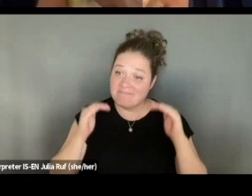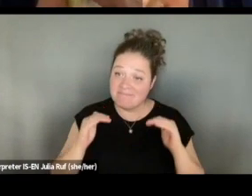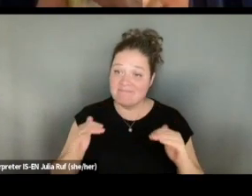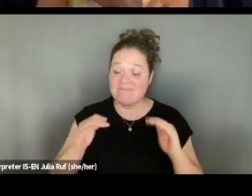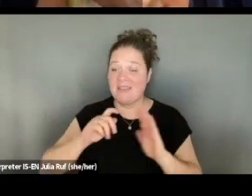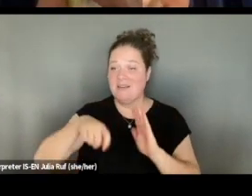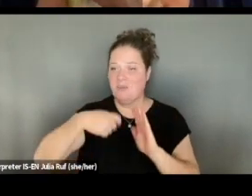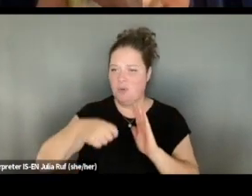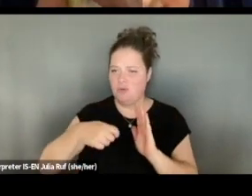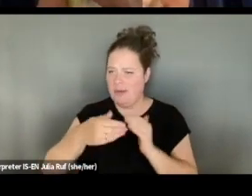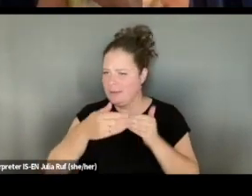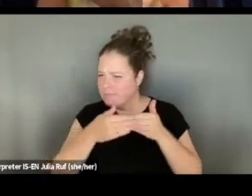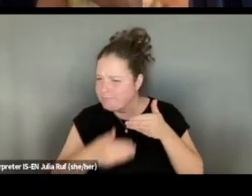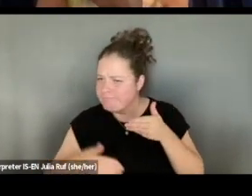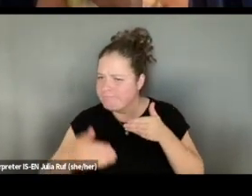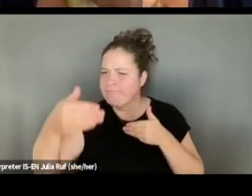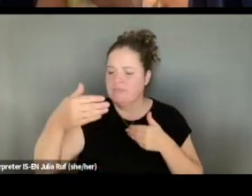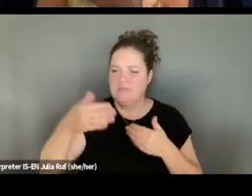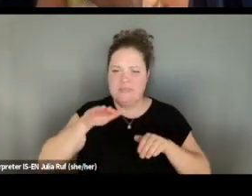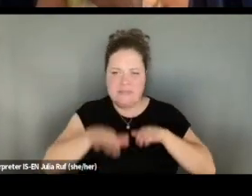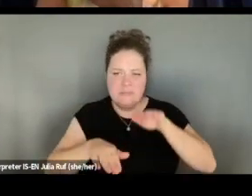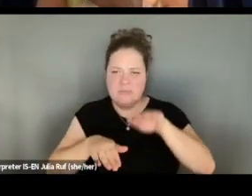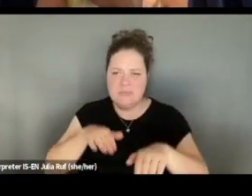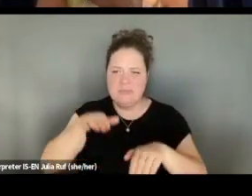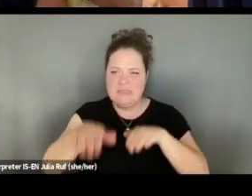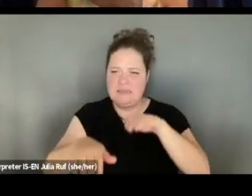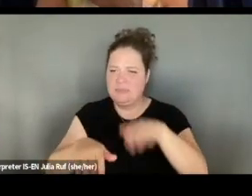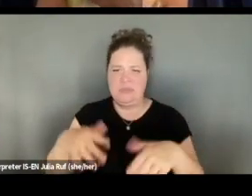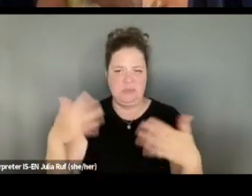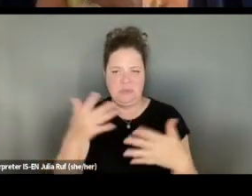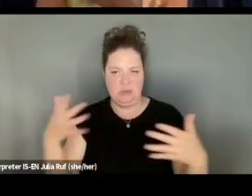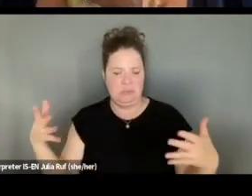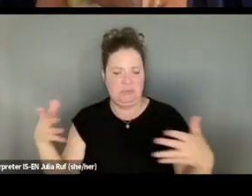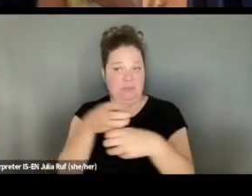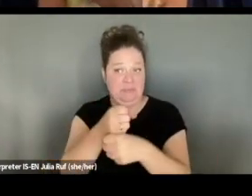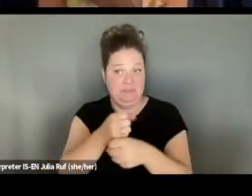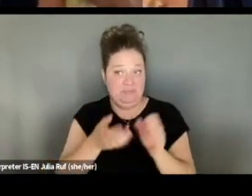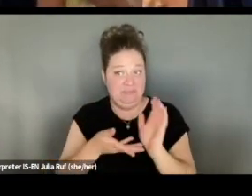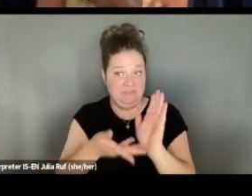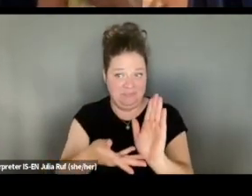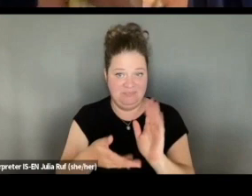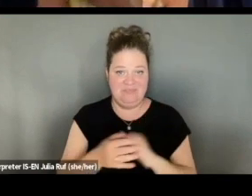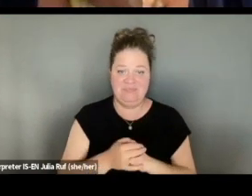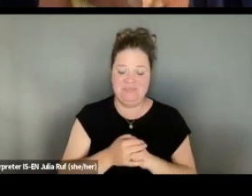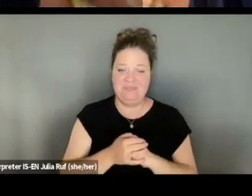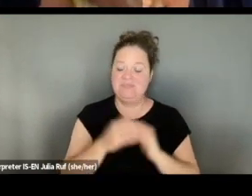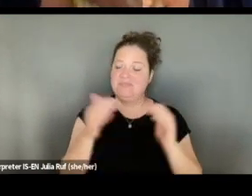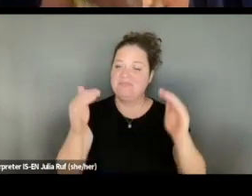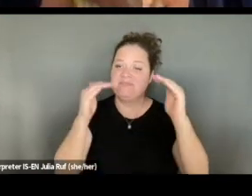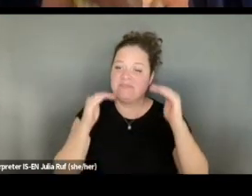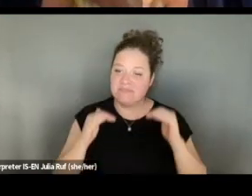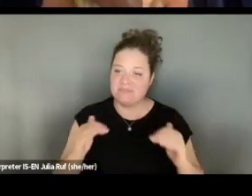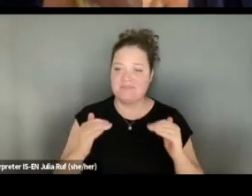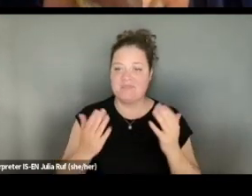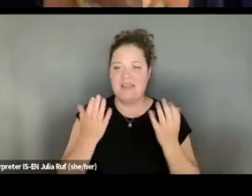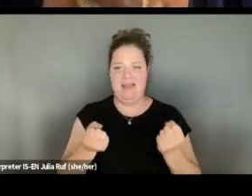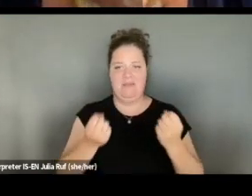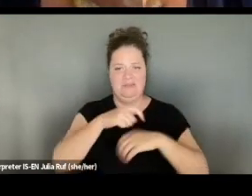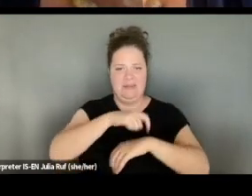up the next steps of the project so that you know what is happening after this, and there is, of course, a possibility for an open